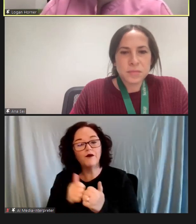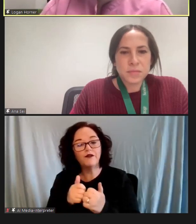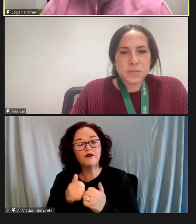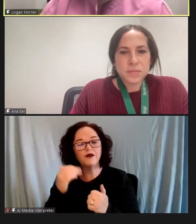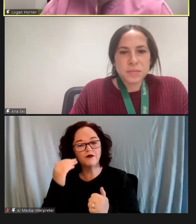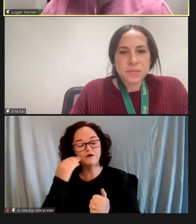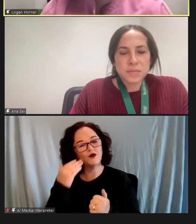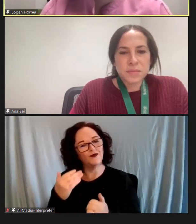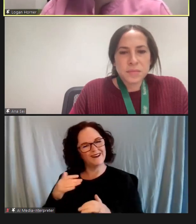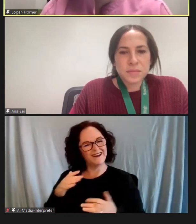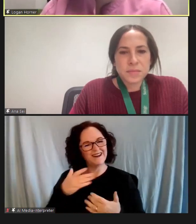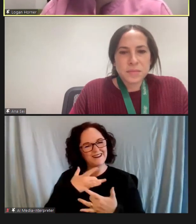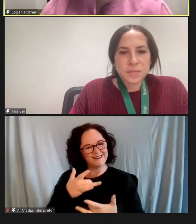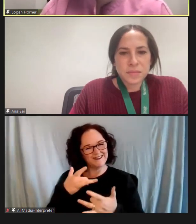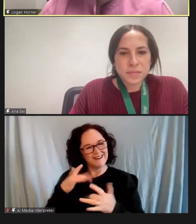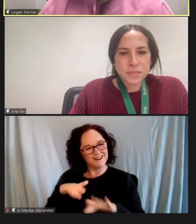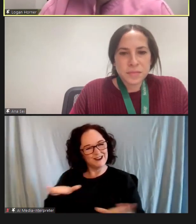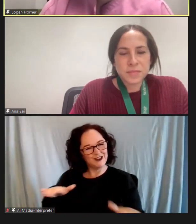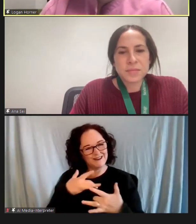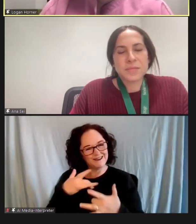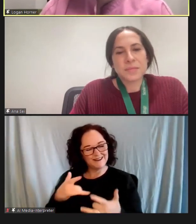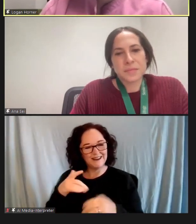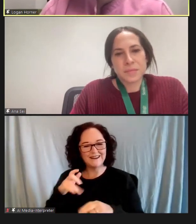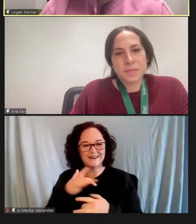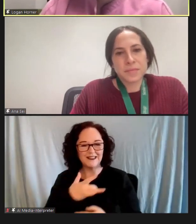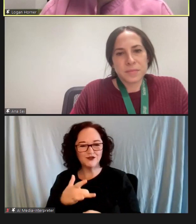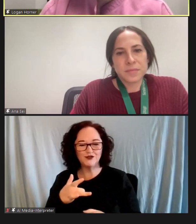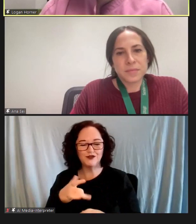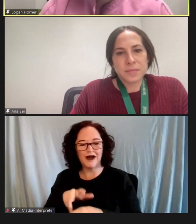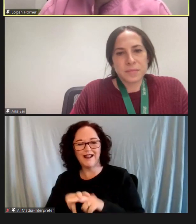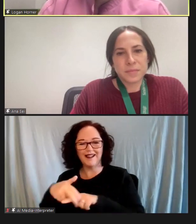more